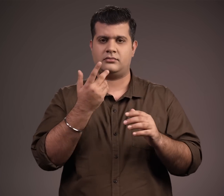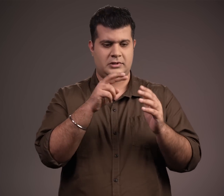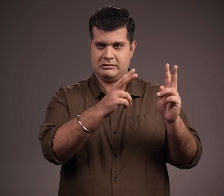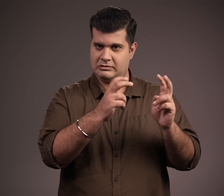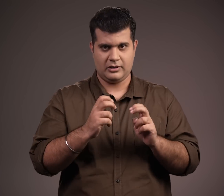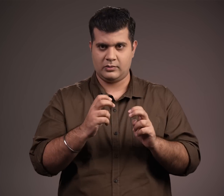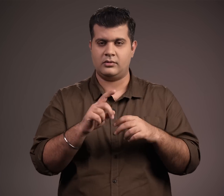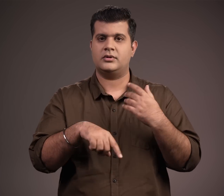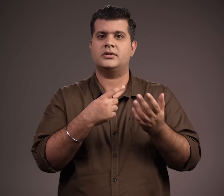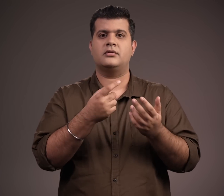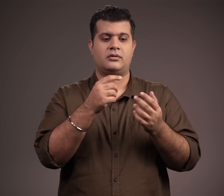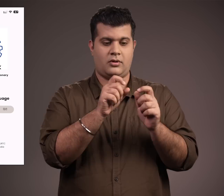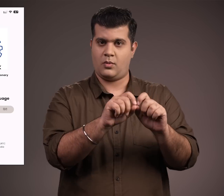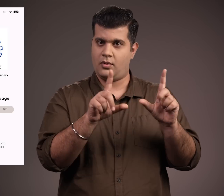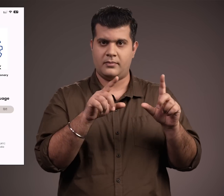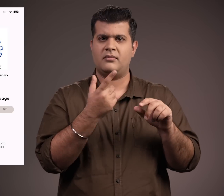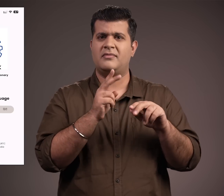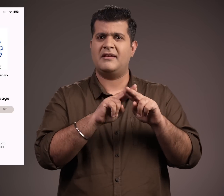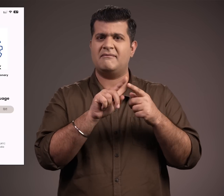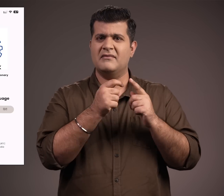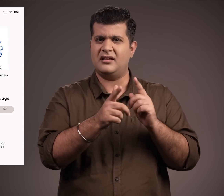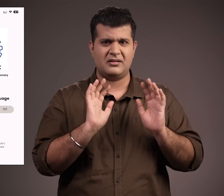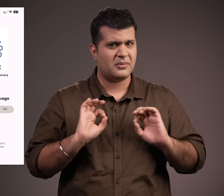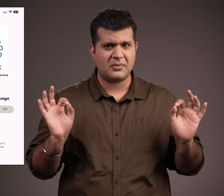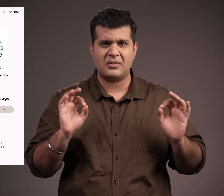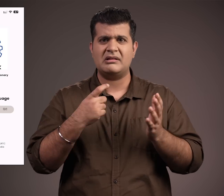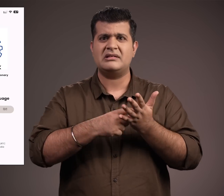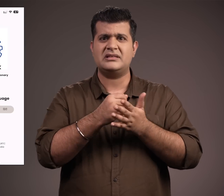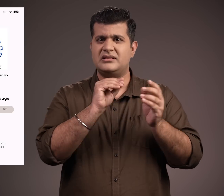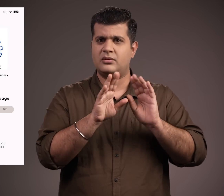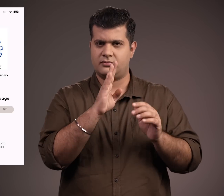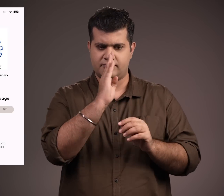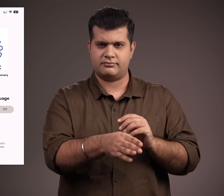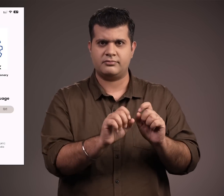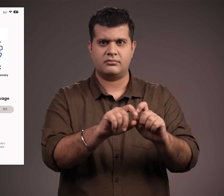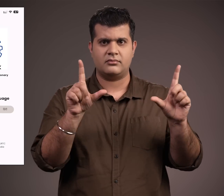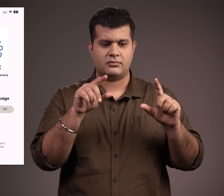The app is free to use, requires no registration and can be used directly.